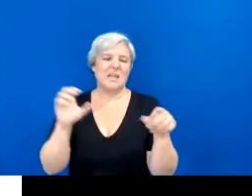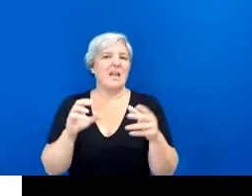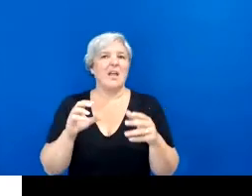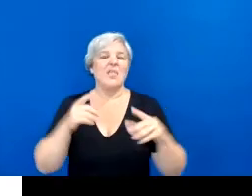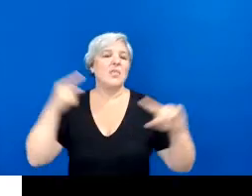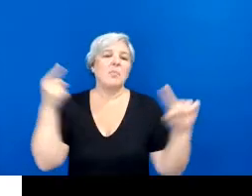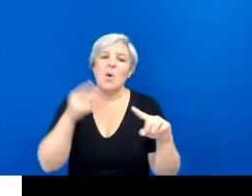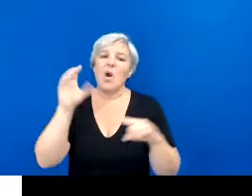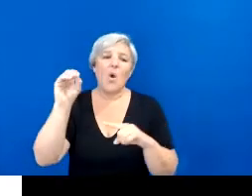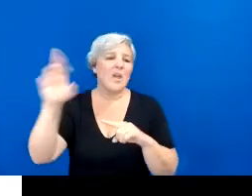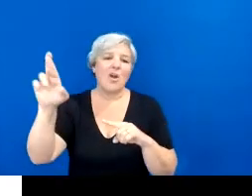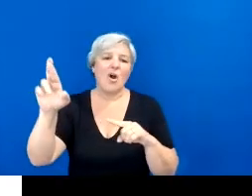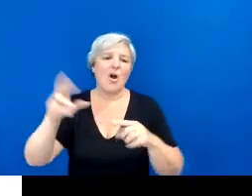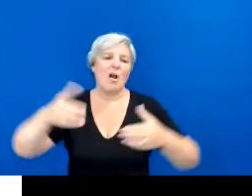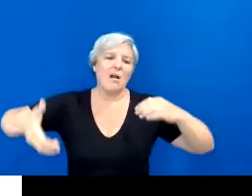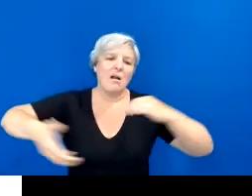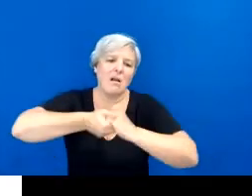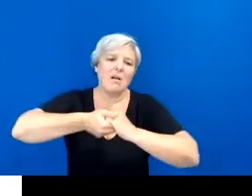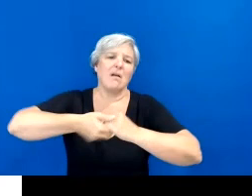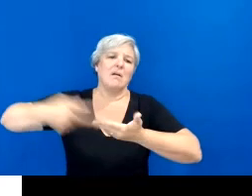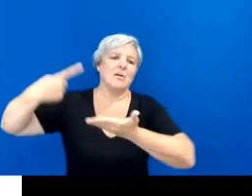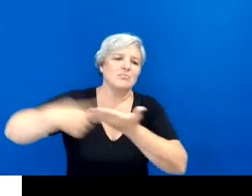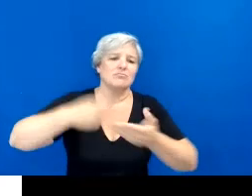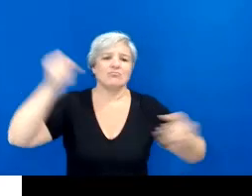is all about collaboration with other discipline experts.